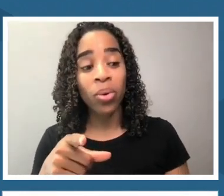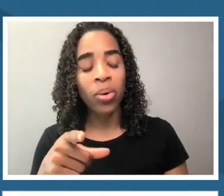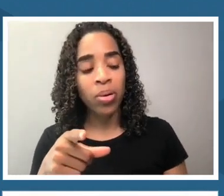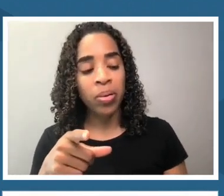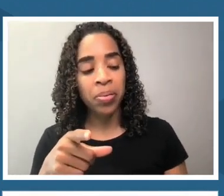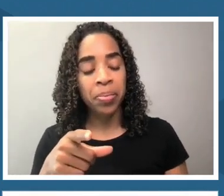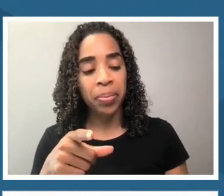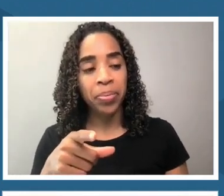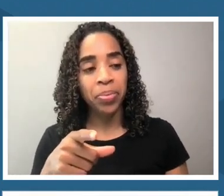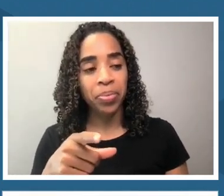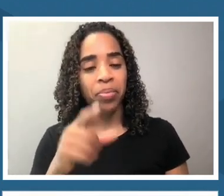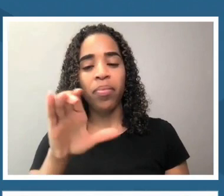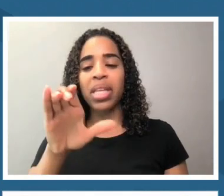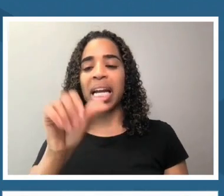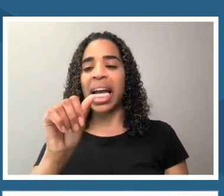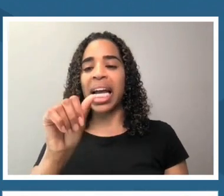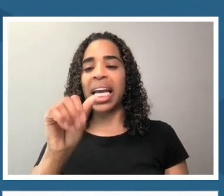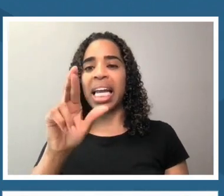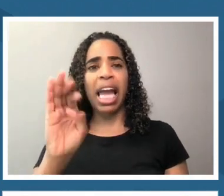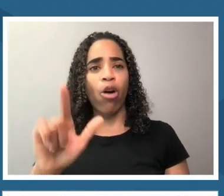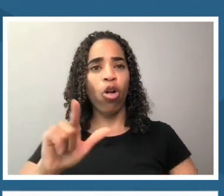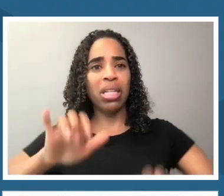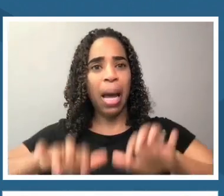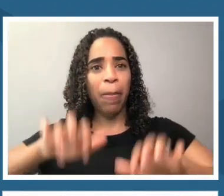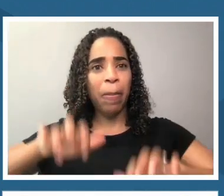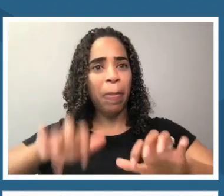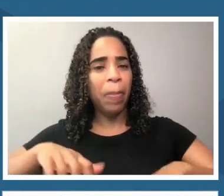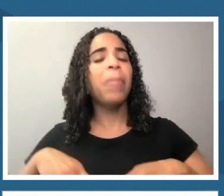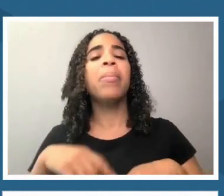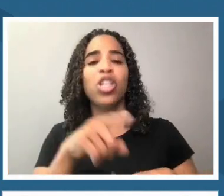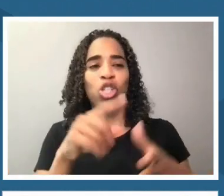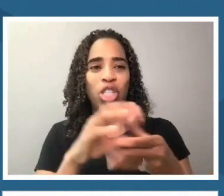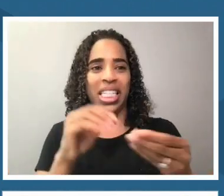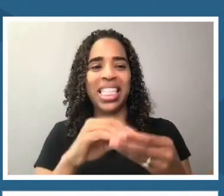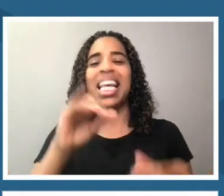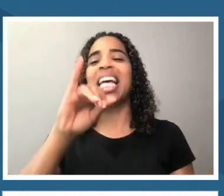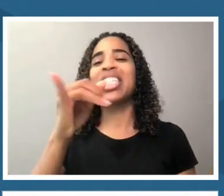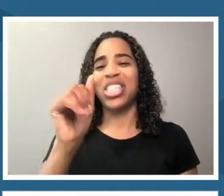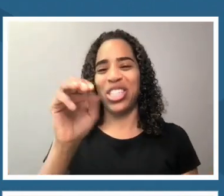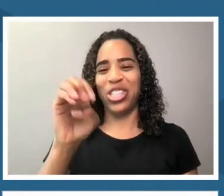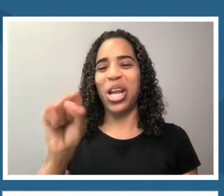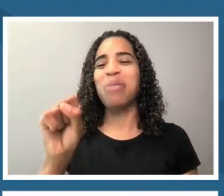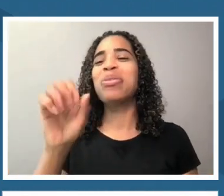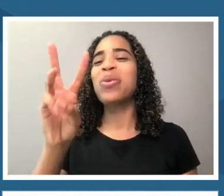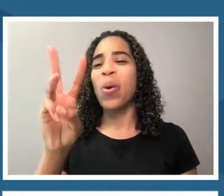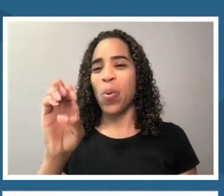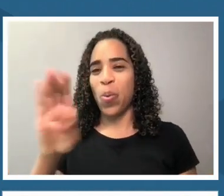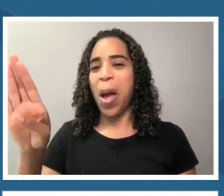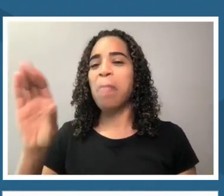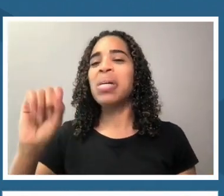carol is saying is thinking of the james webb space